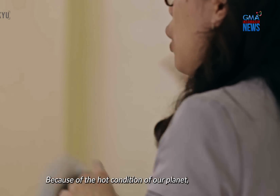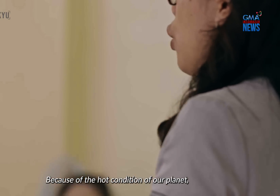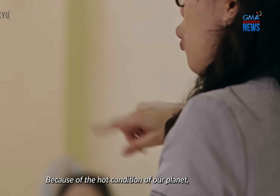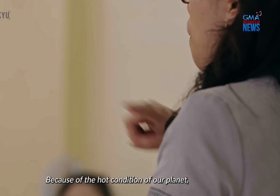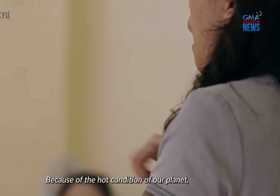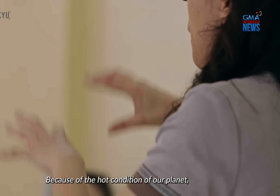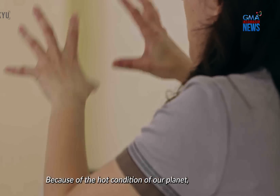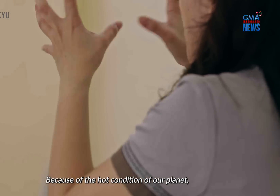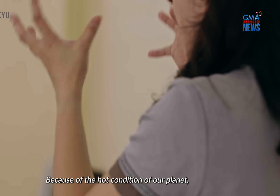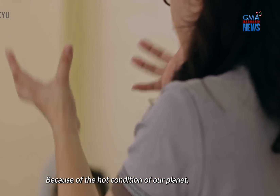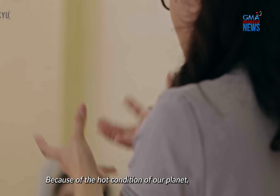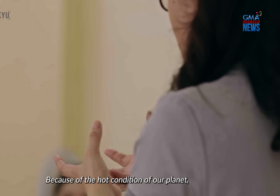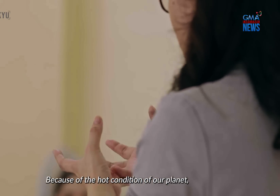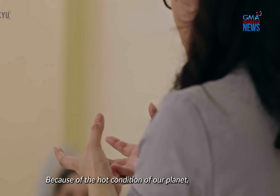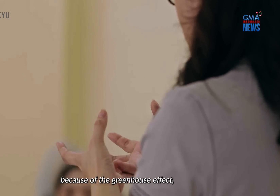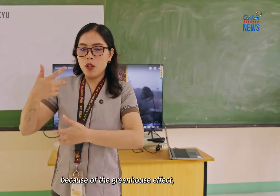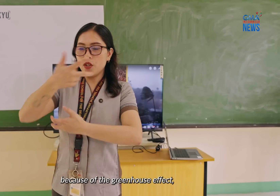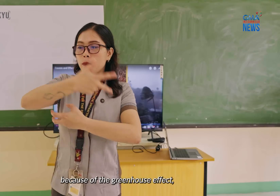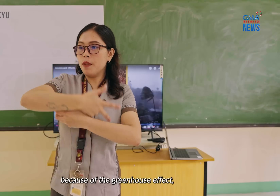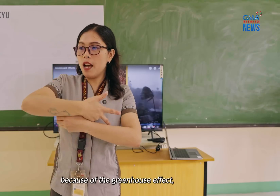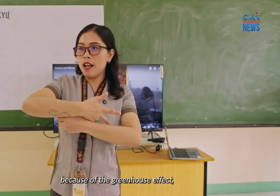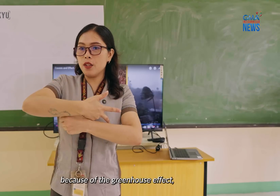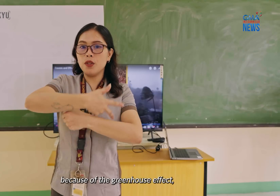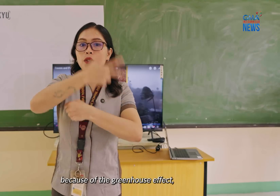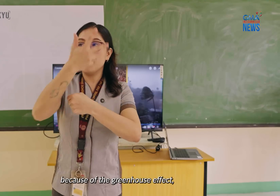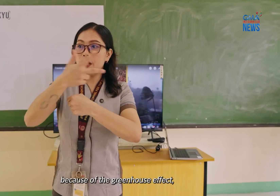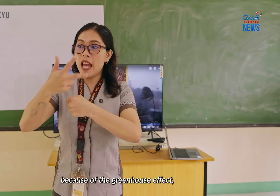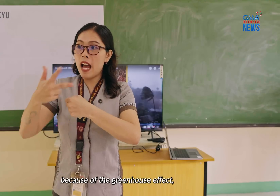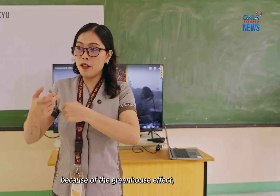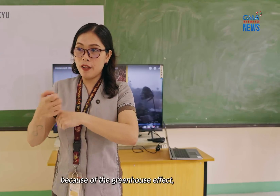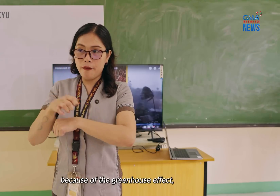What did you observe? The land is dry.